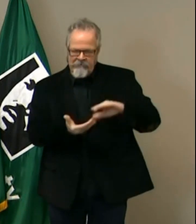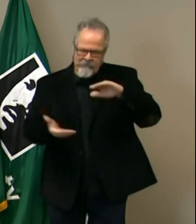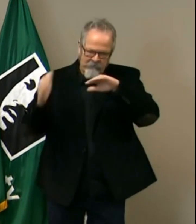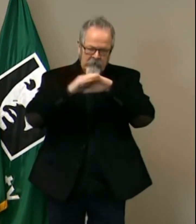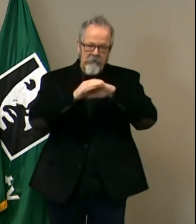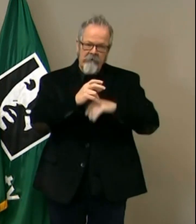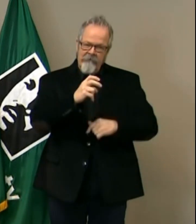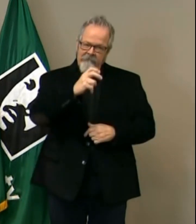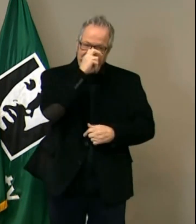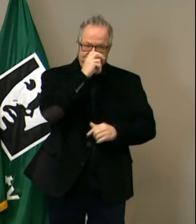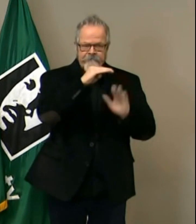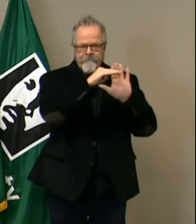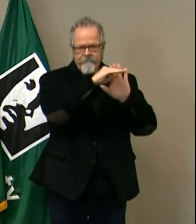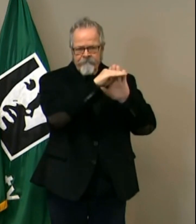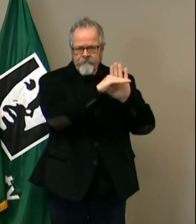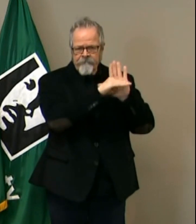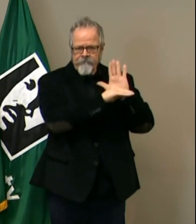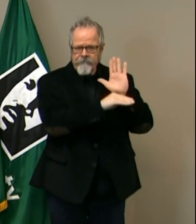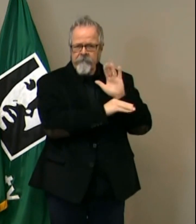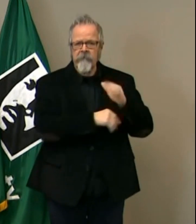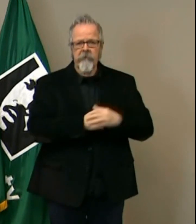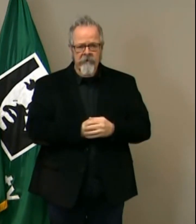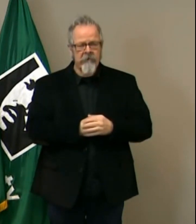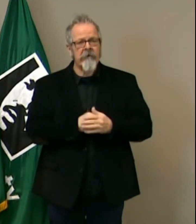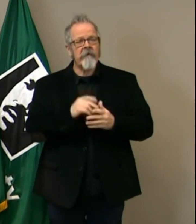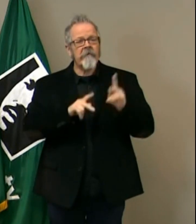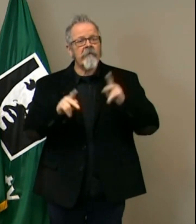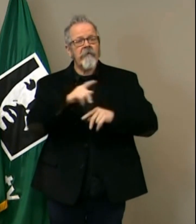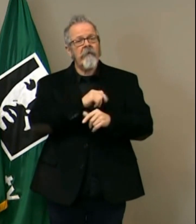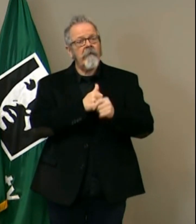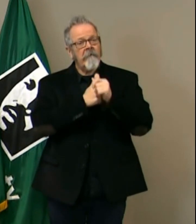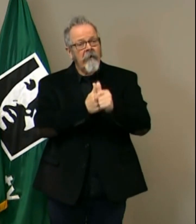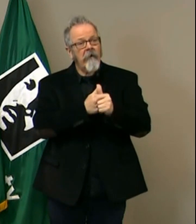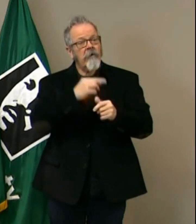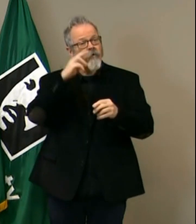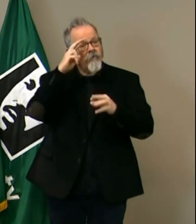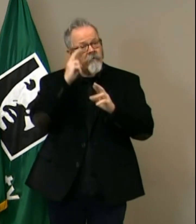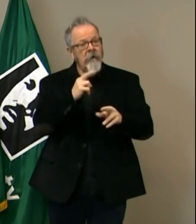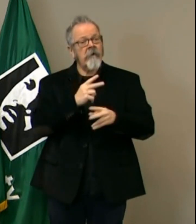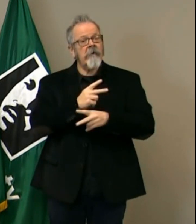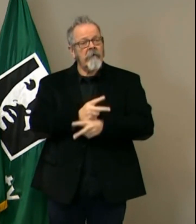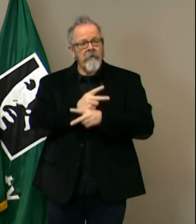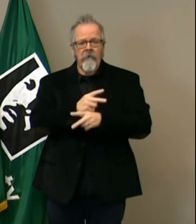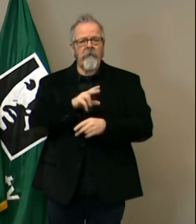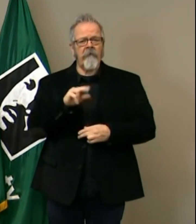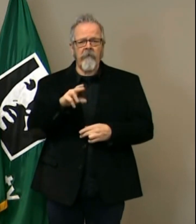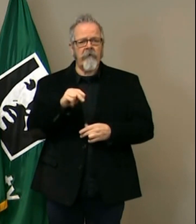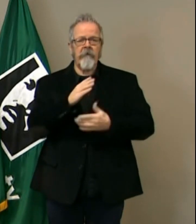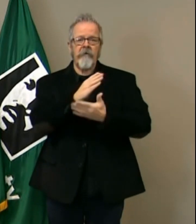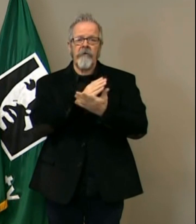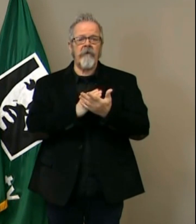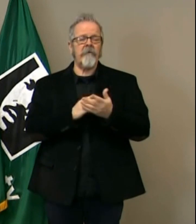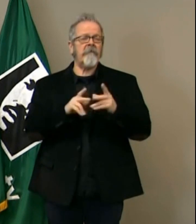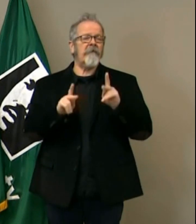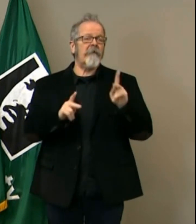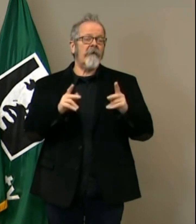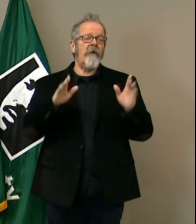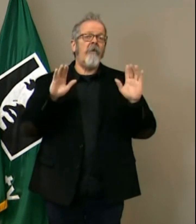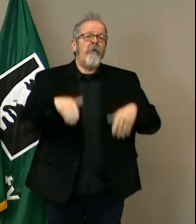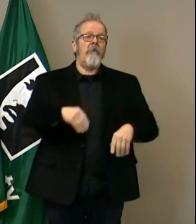situation we are at a critical moment in this crisis we're leaving the phase of